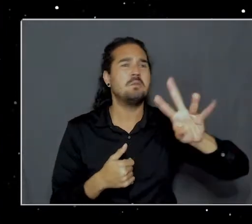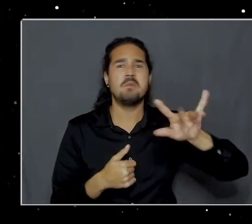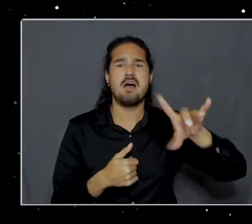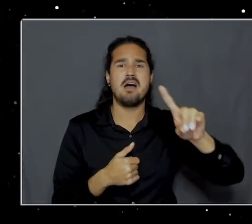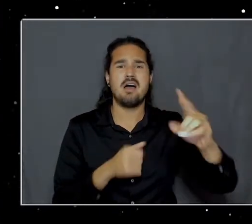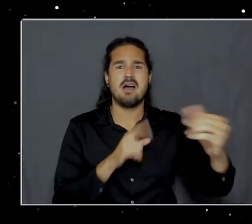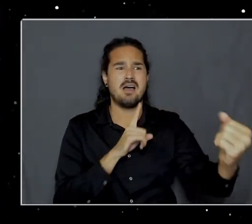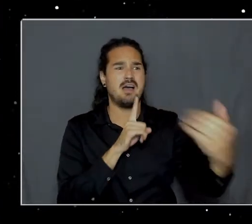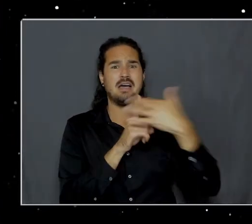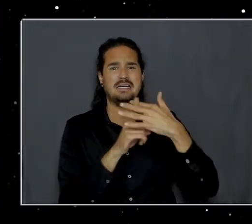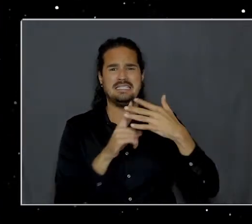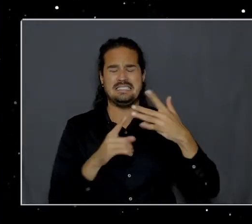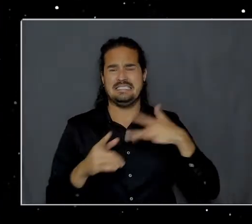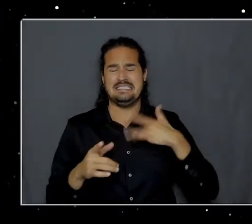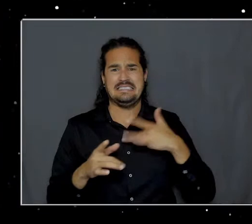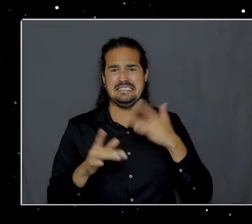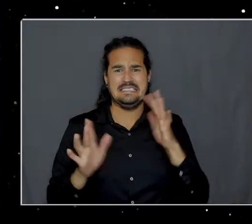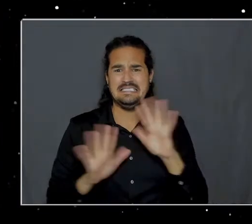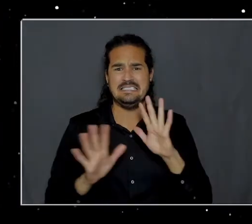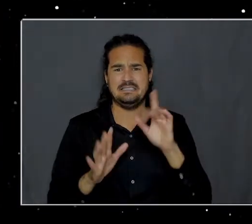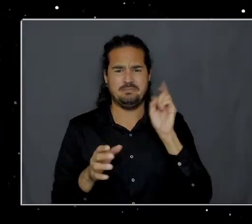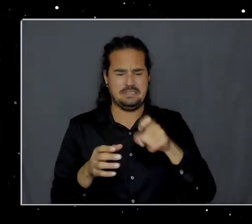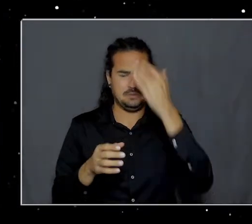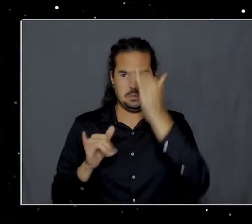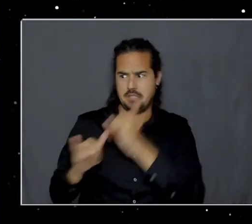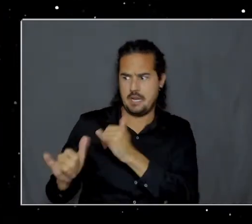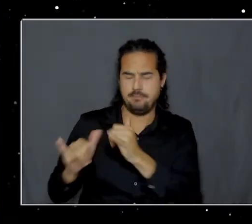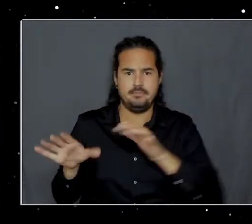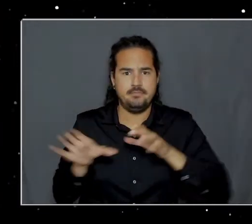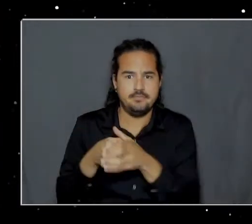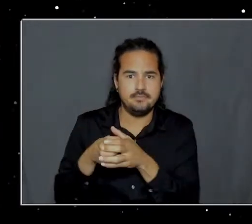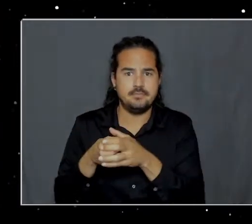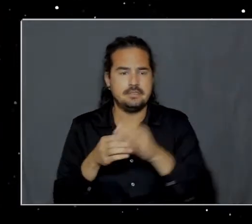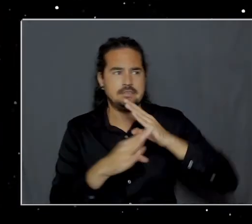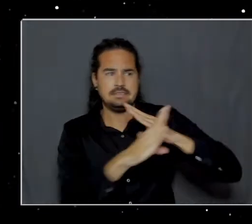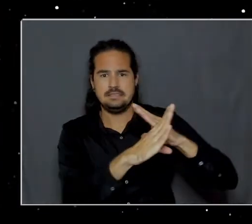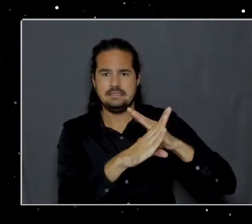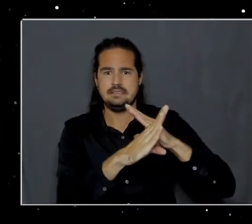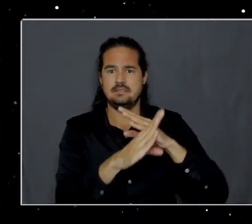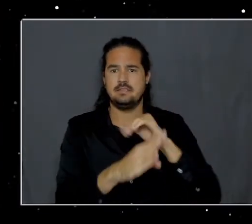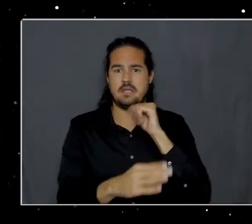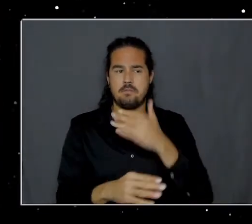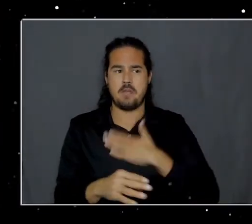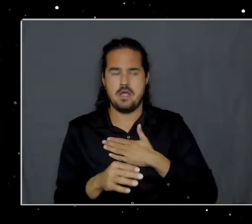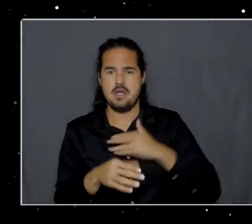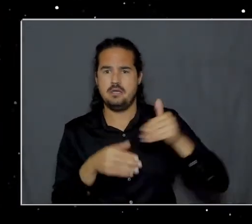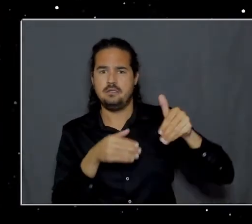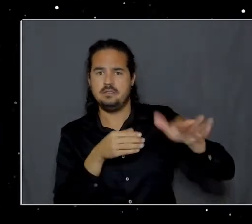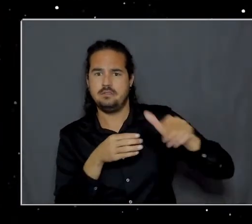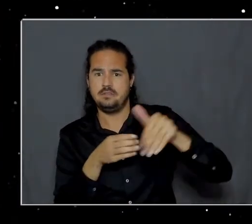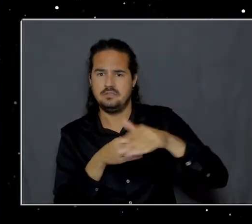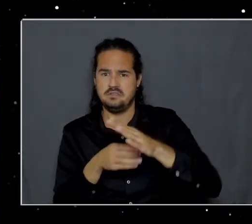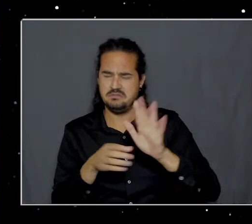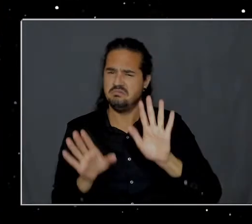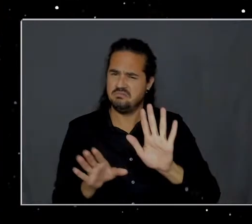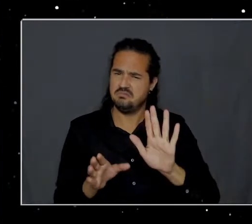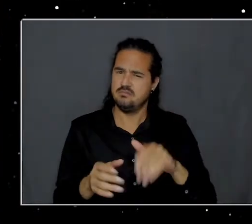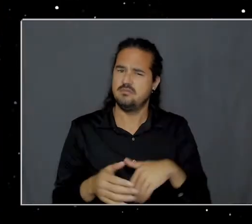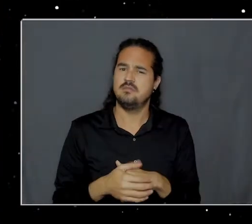BELONGED TO US AND WHO DID NOT.